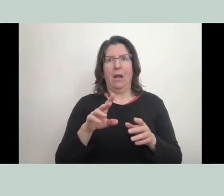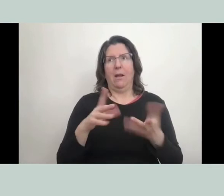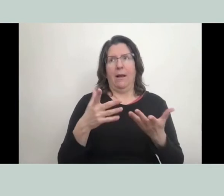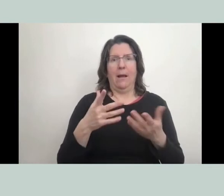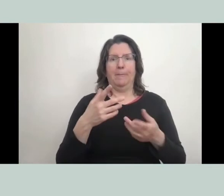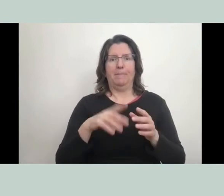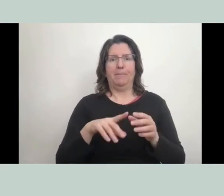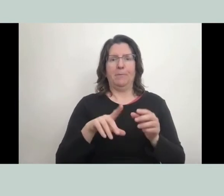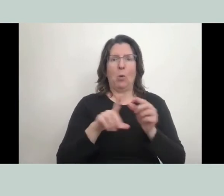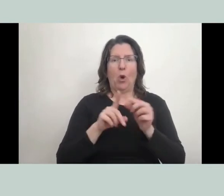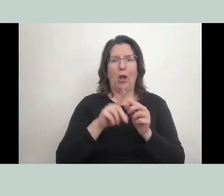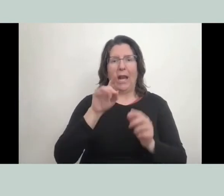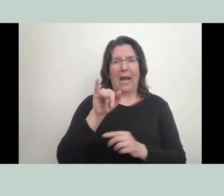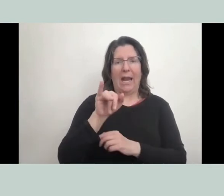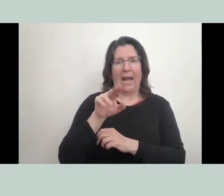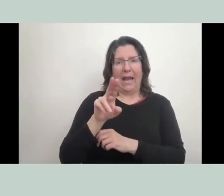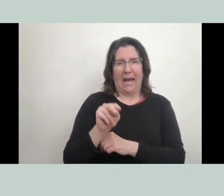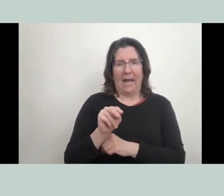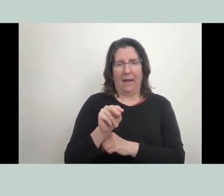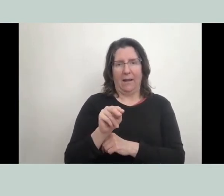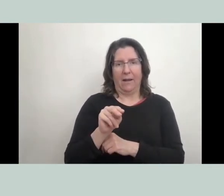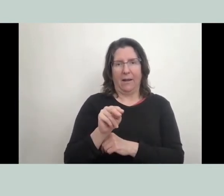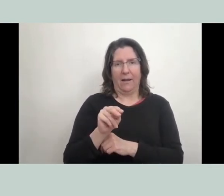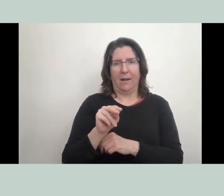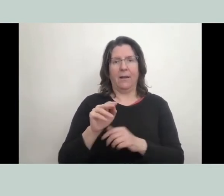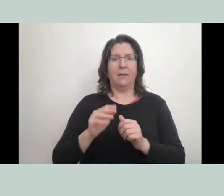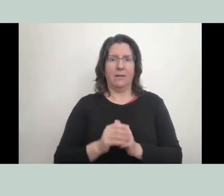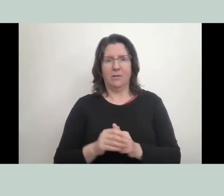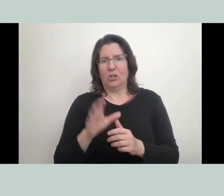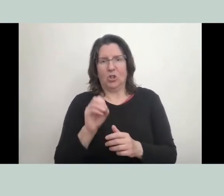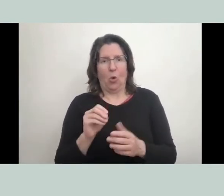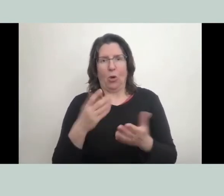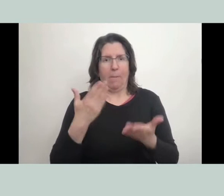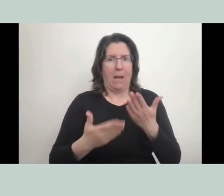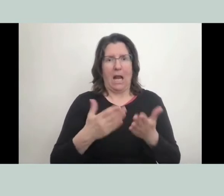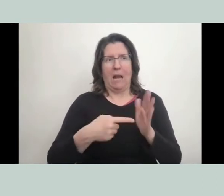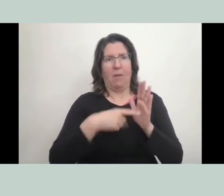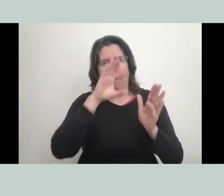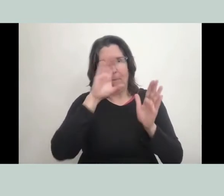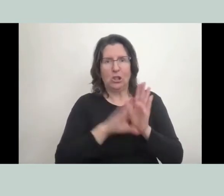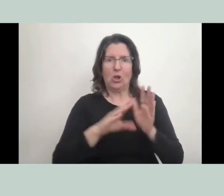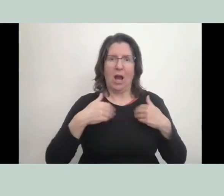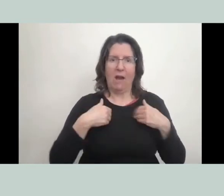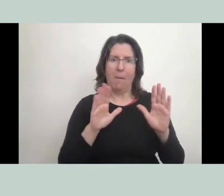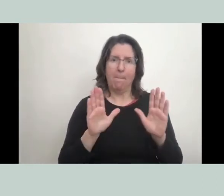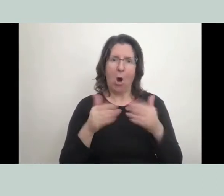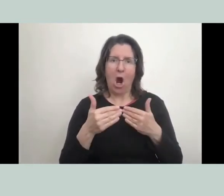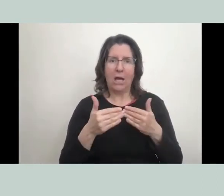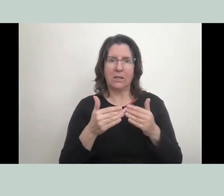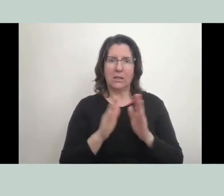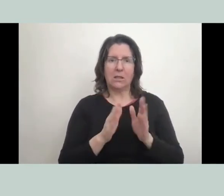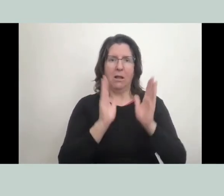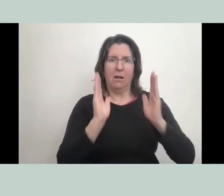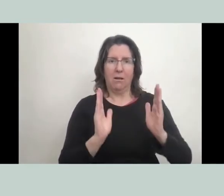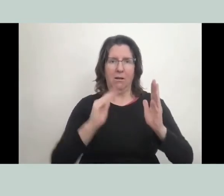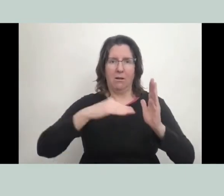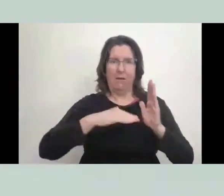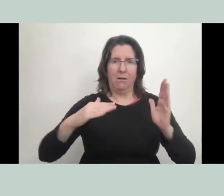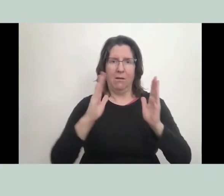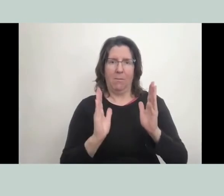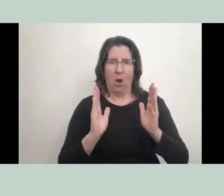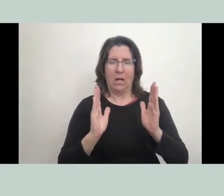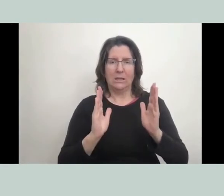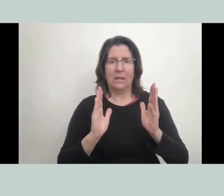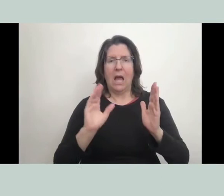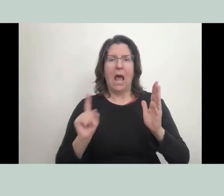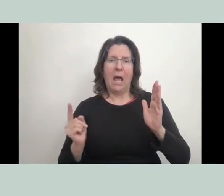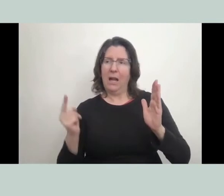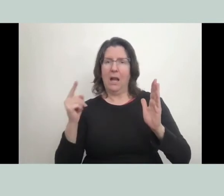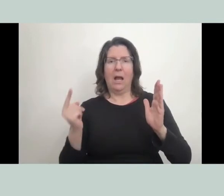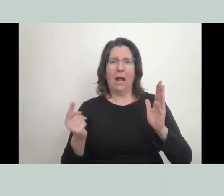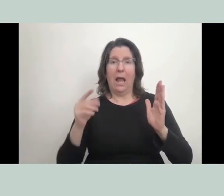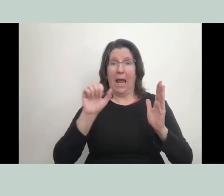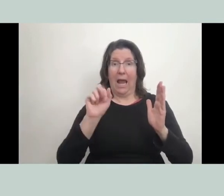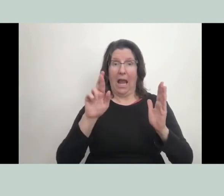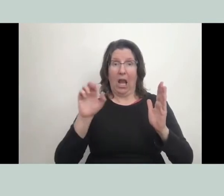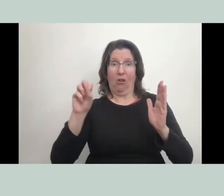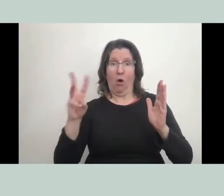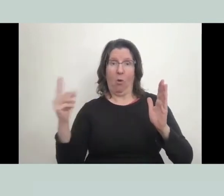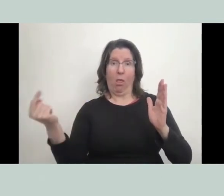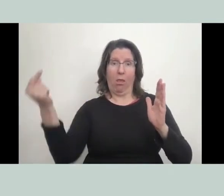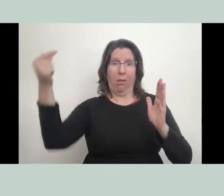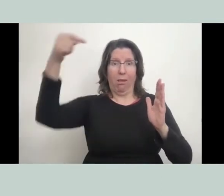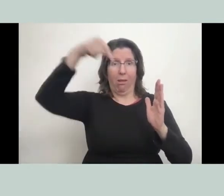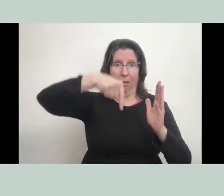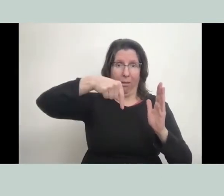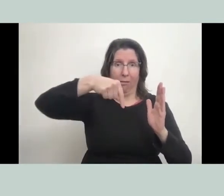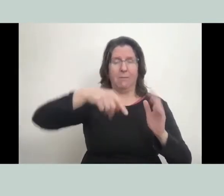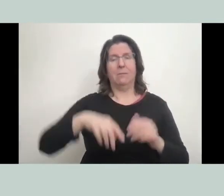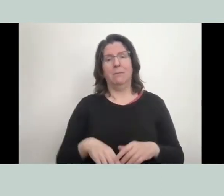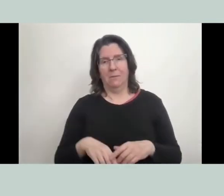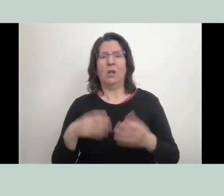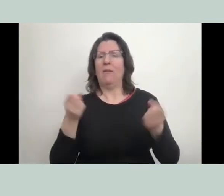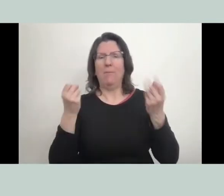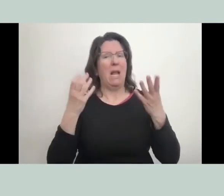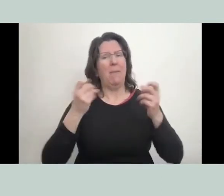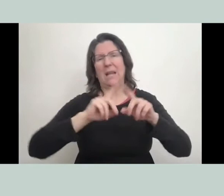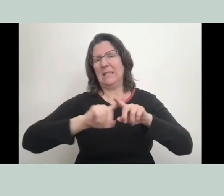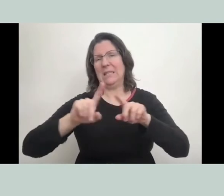For example, for the preposition "in" you could have a picture of a box, with an arrow pointing 'IN' to the box.